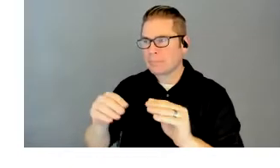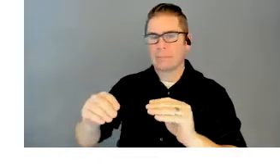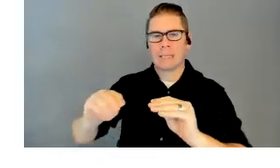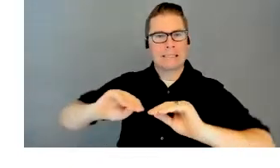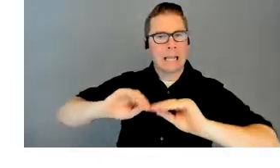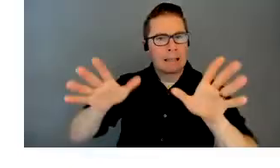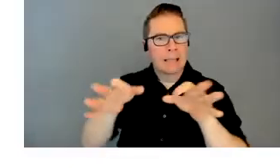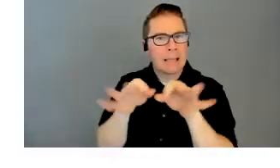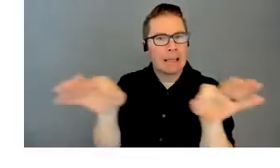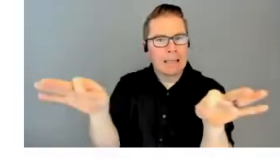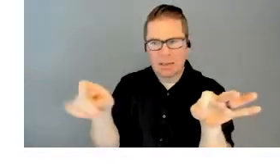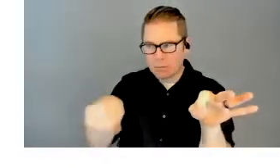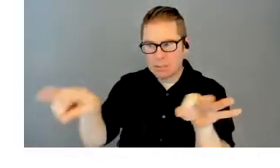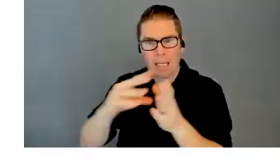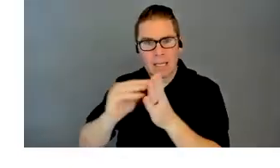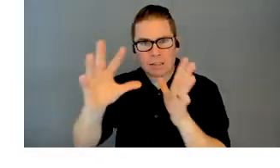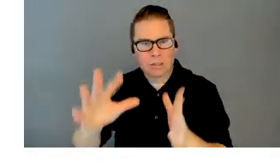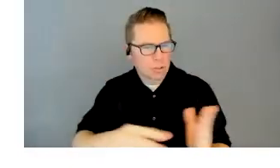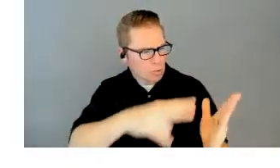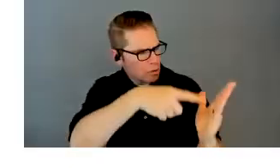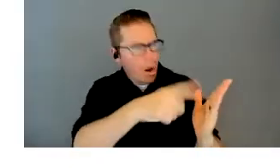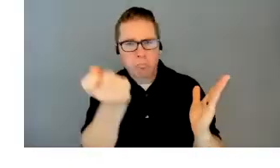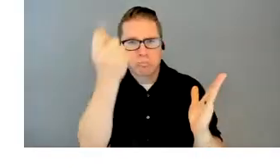and then welcoming, which is like nurturing, right?